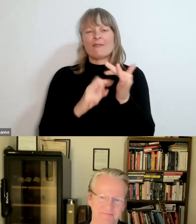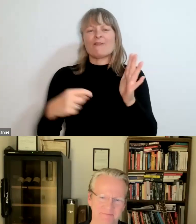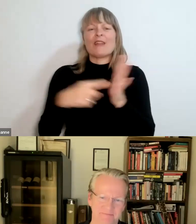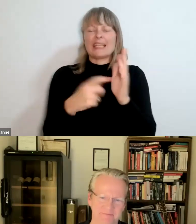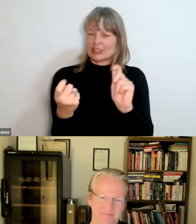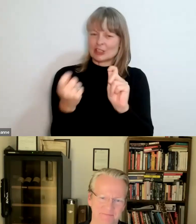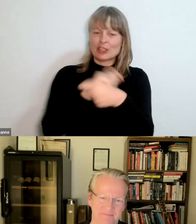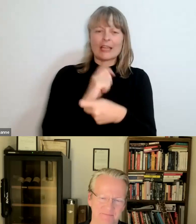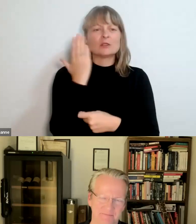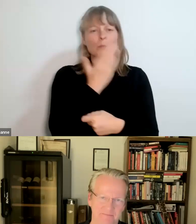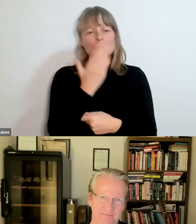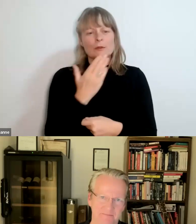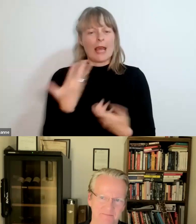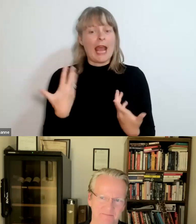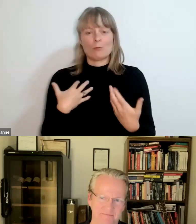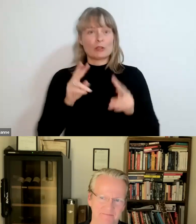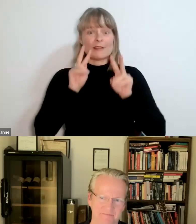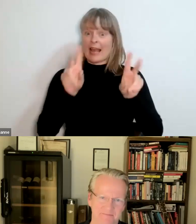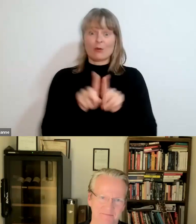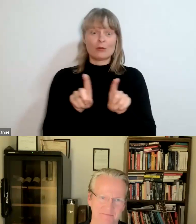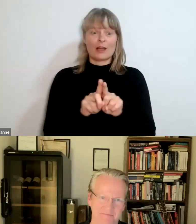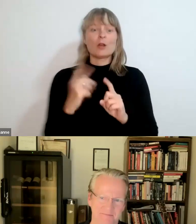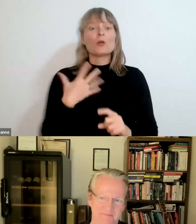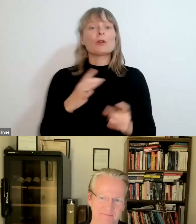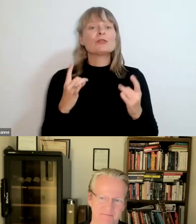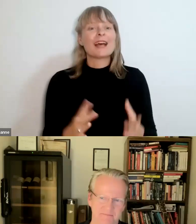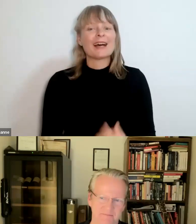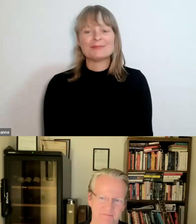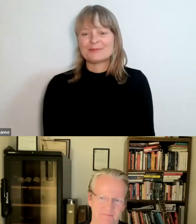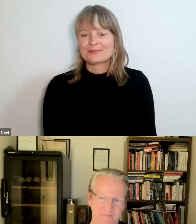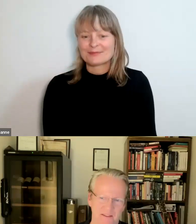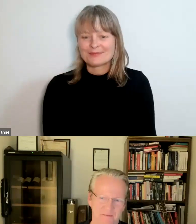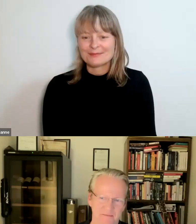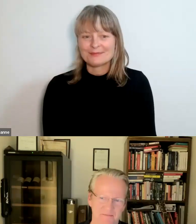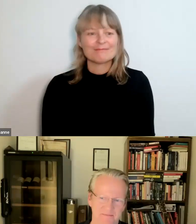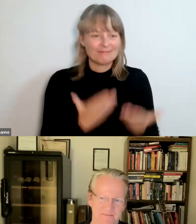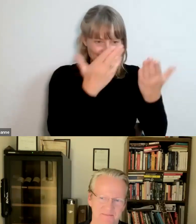evening, Pasi and Sharon. It is so lovely to see you. I will start with some